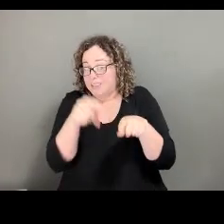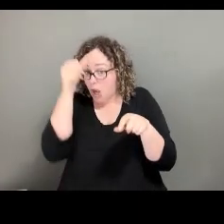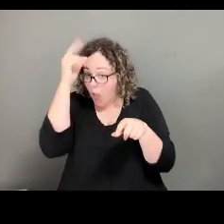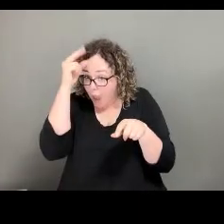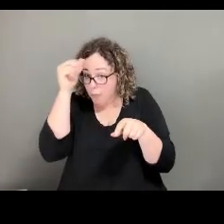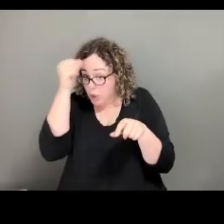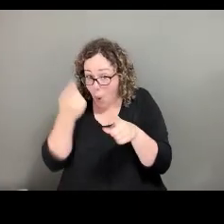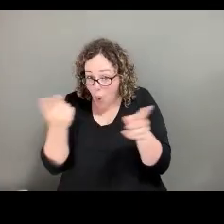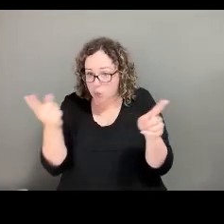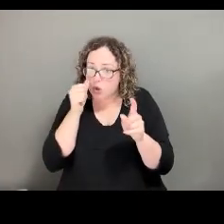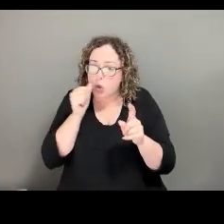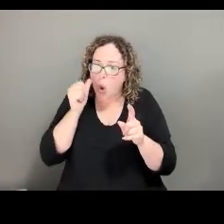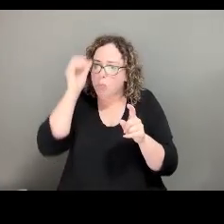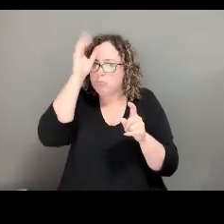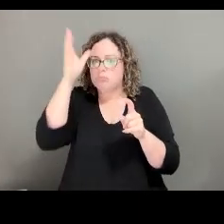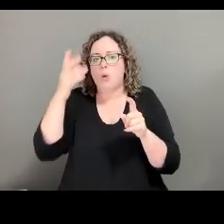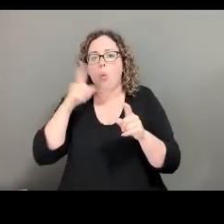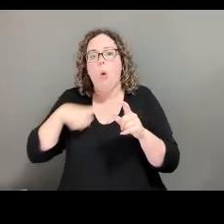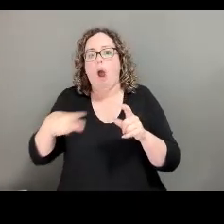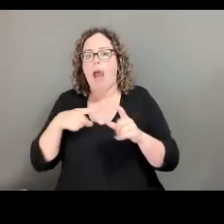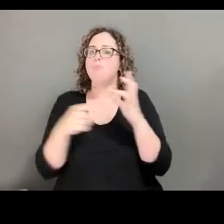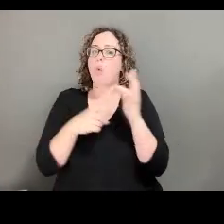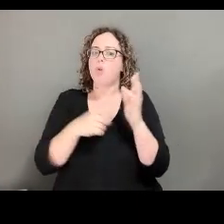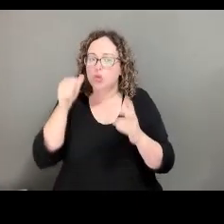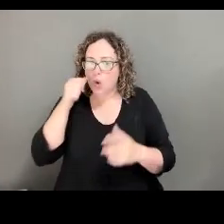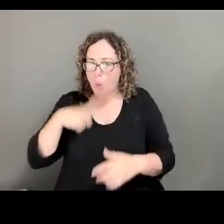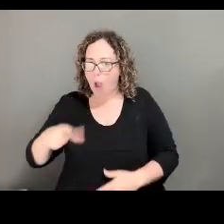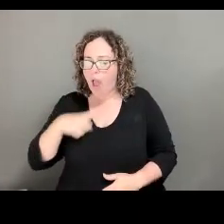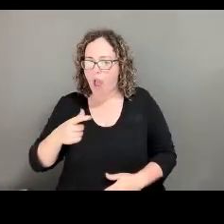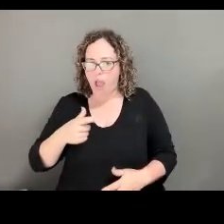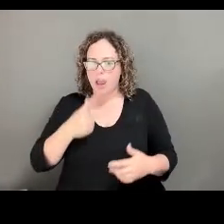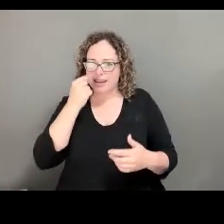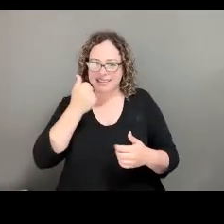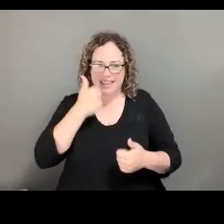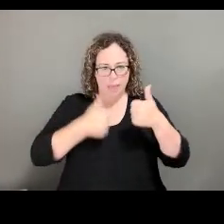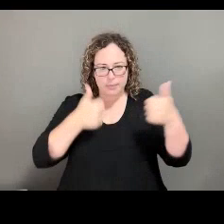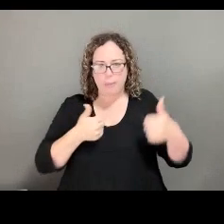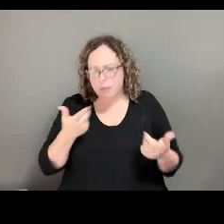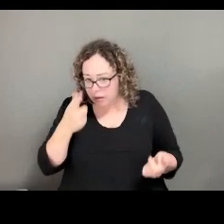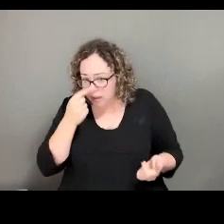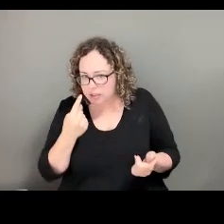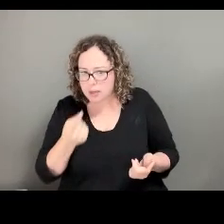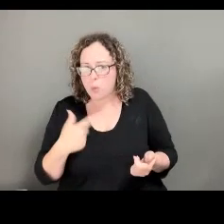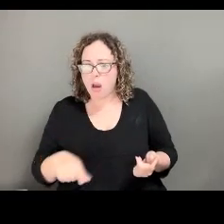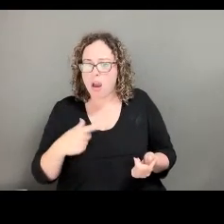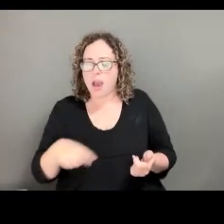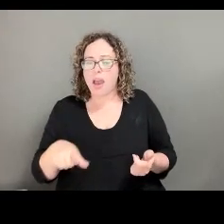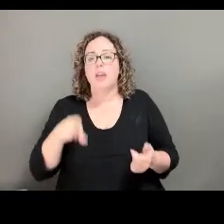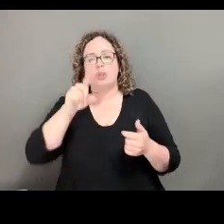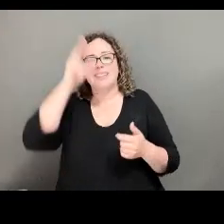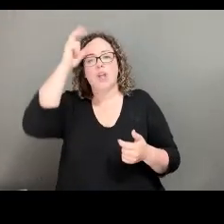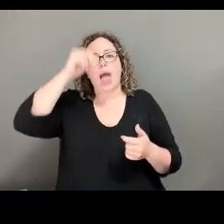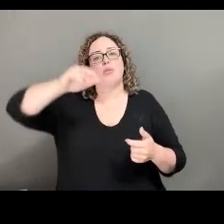I'm hoping people have heard of the Library of Alexandria. If not, it's a library in a place called Alexandria.